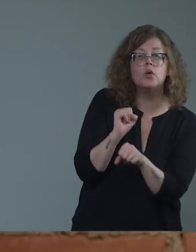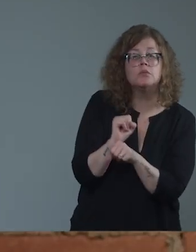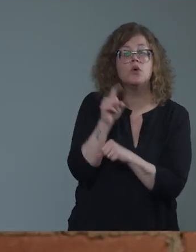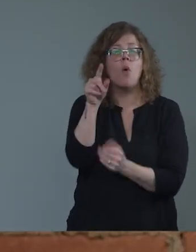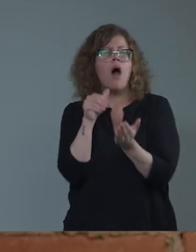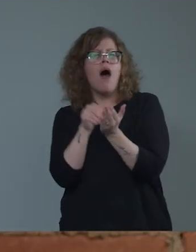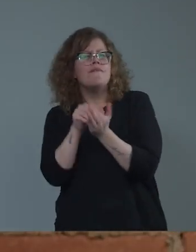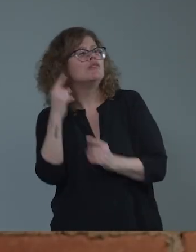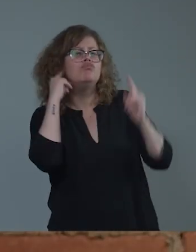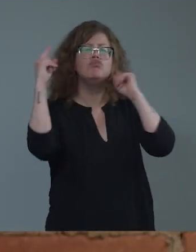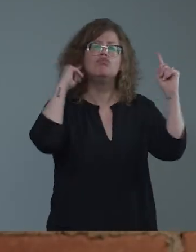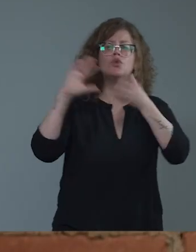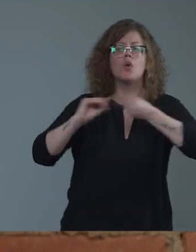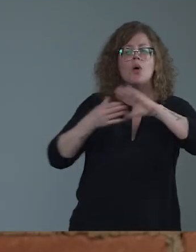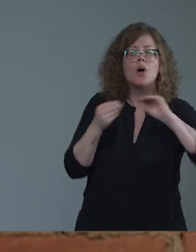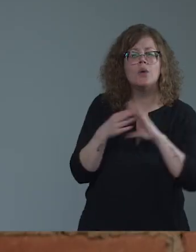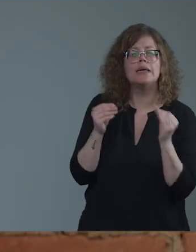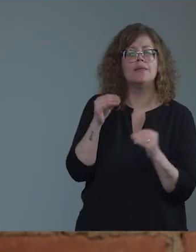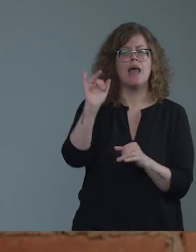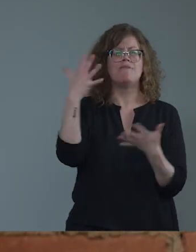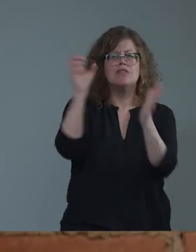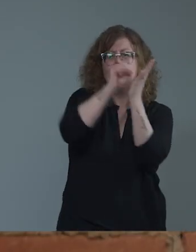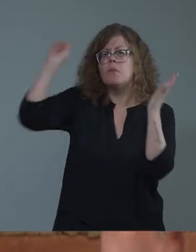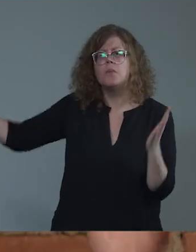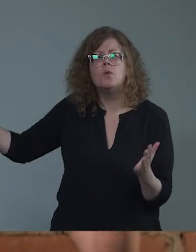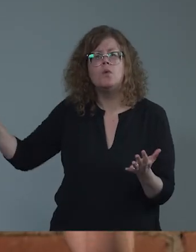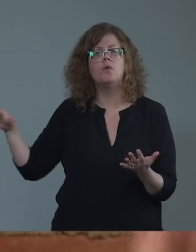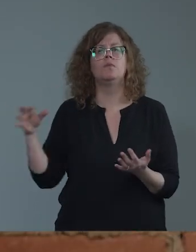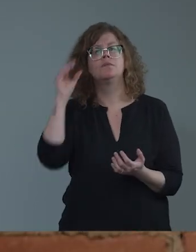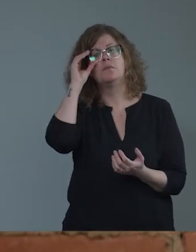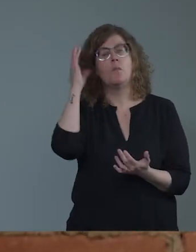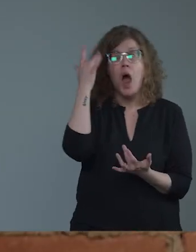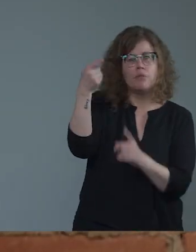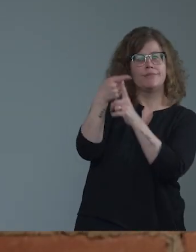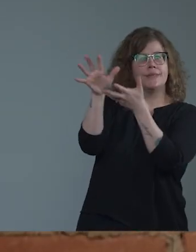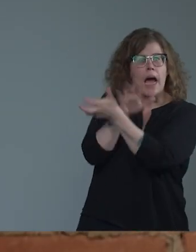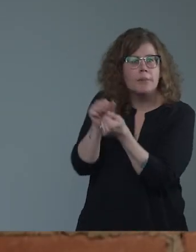We want to have lifecycle agreements so that we know up front what the intended life of an artwork